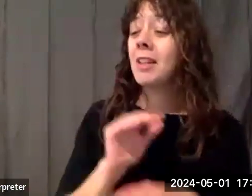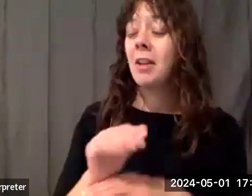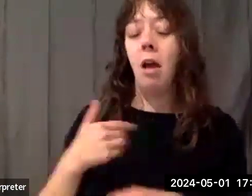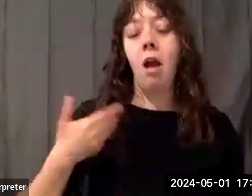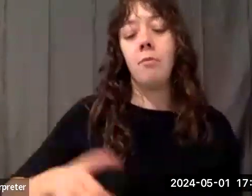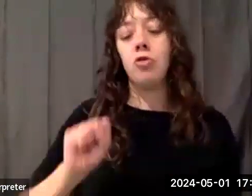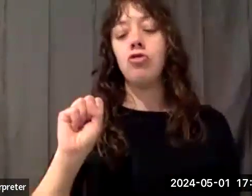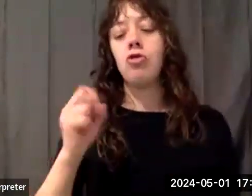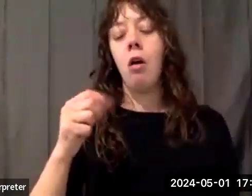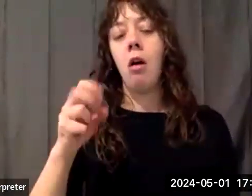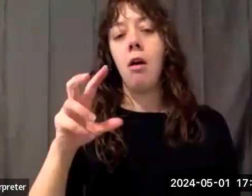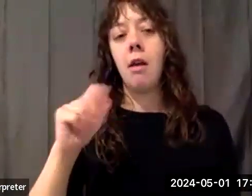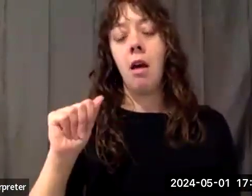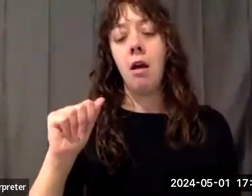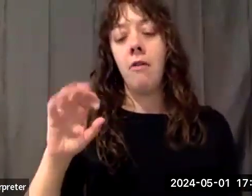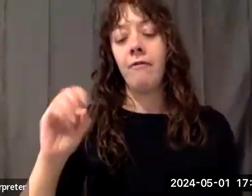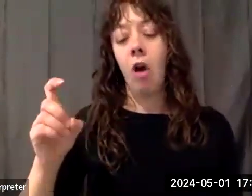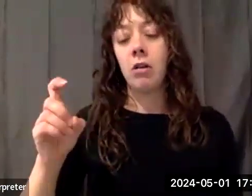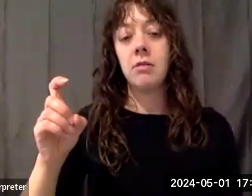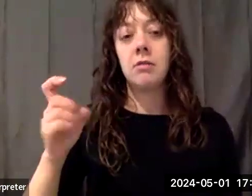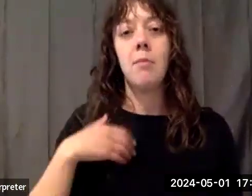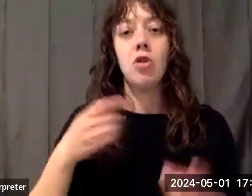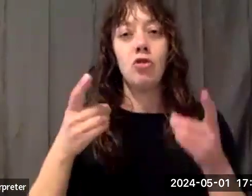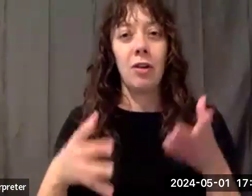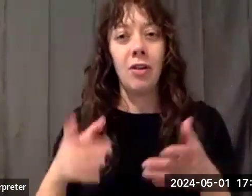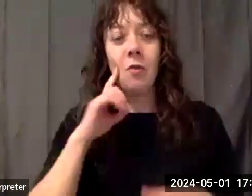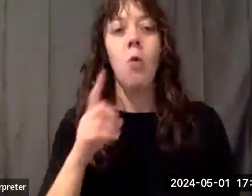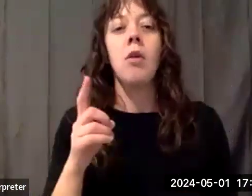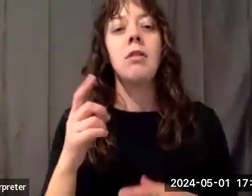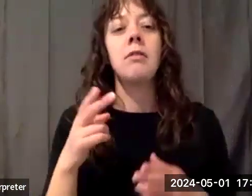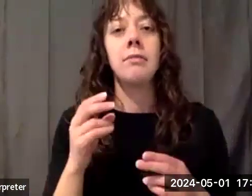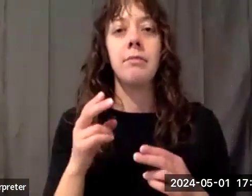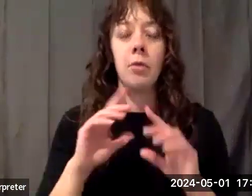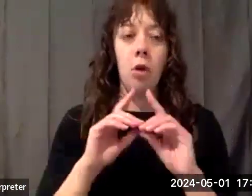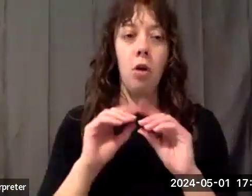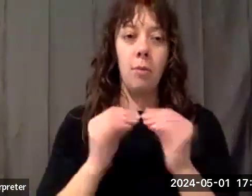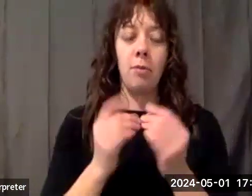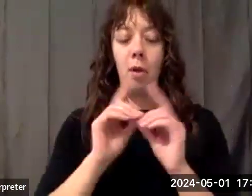and I'm the director for the Office of Health Professions. Thank you for being here tonight. Thank you Shana. And then I'll pass it to Harold.